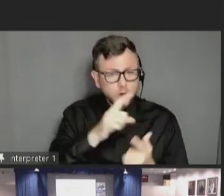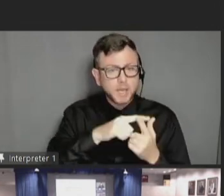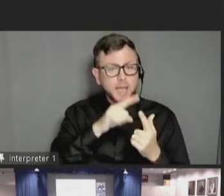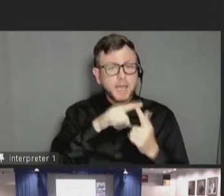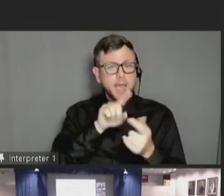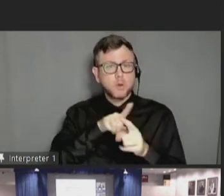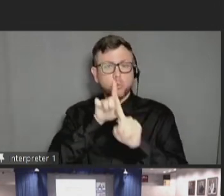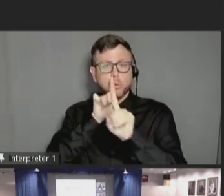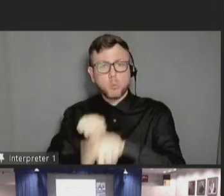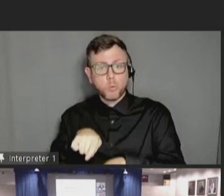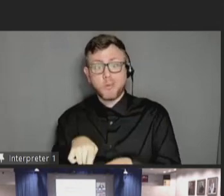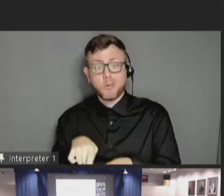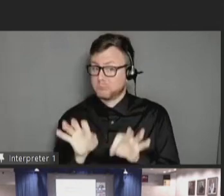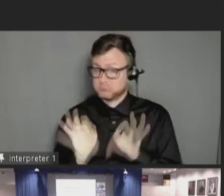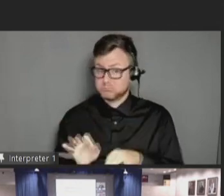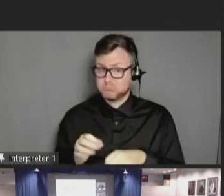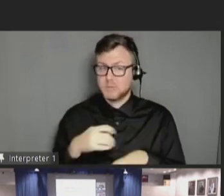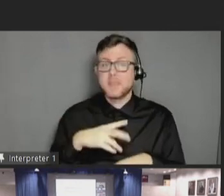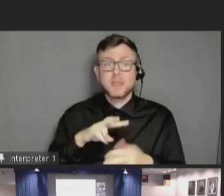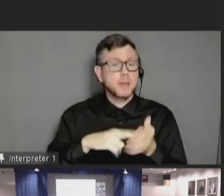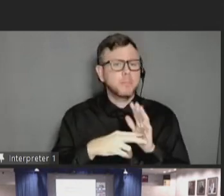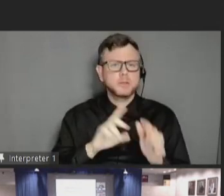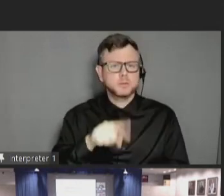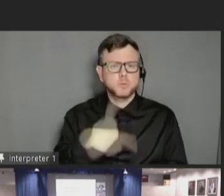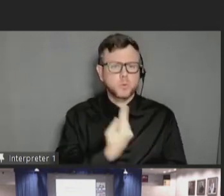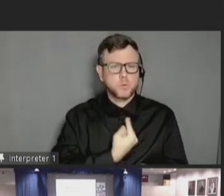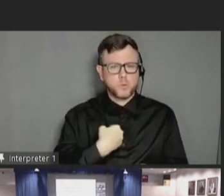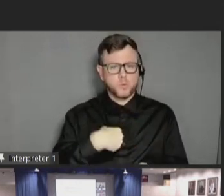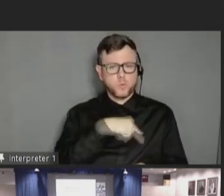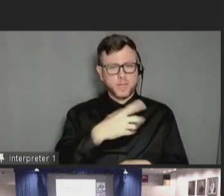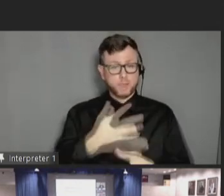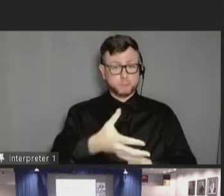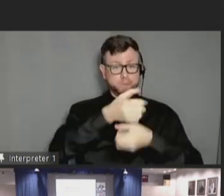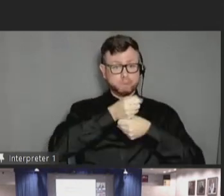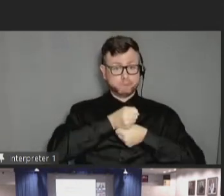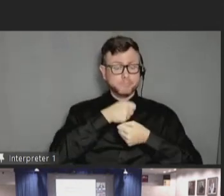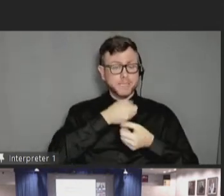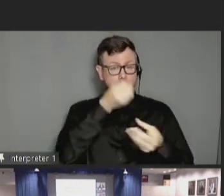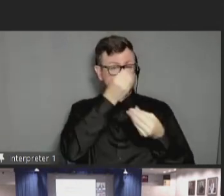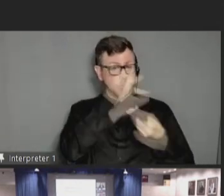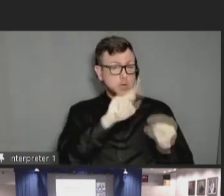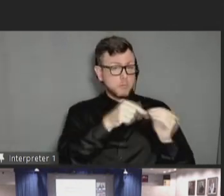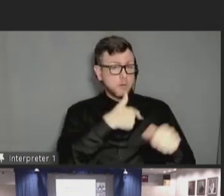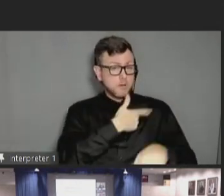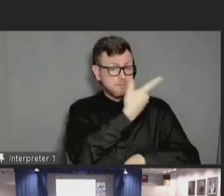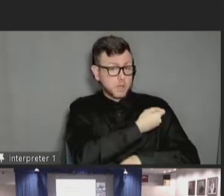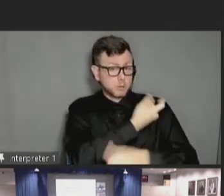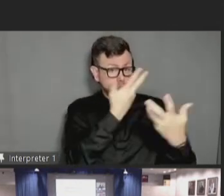So, that means that not only do we receive information about vaccinations given in community